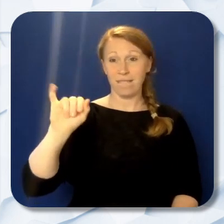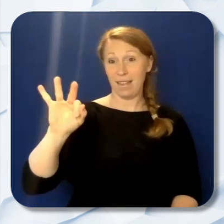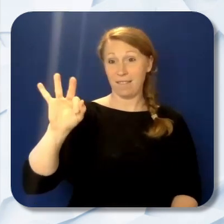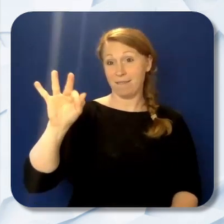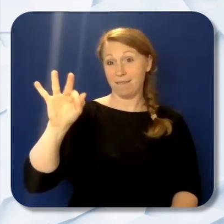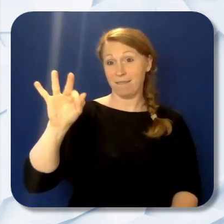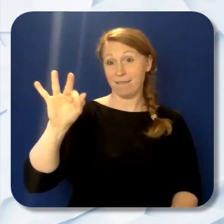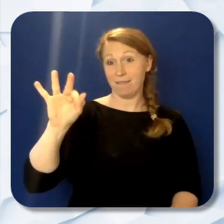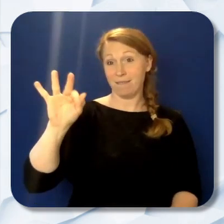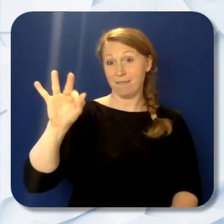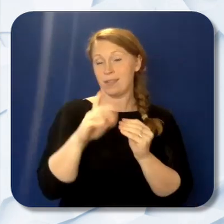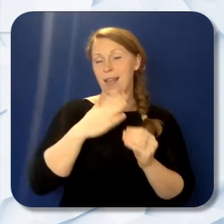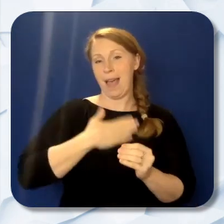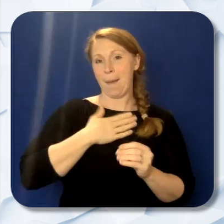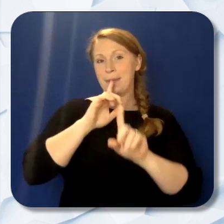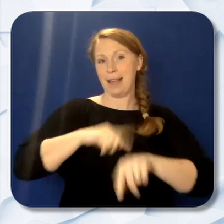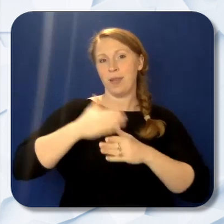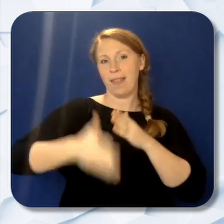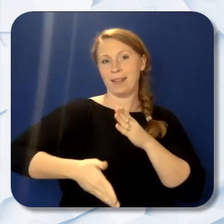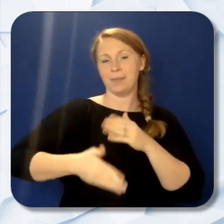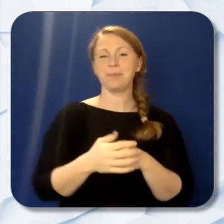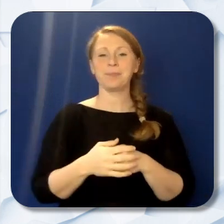Thank you so much, Madison, for such helpful resources?